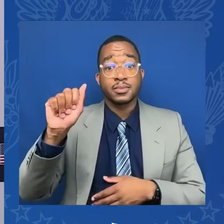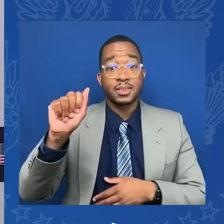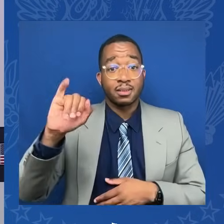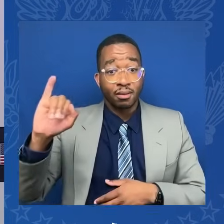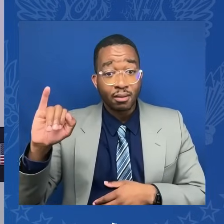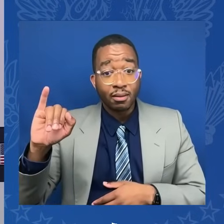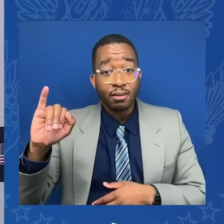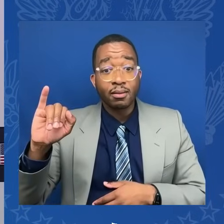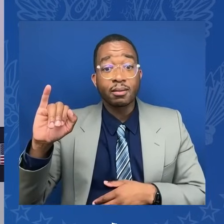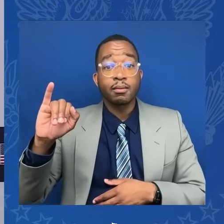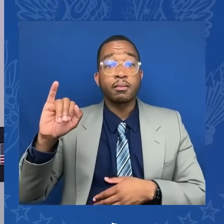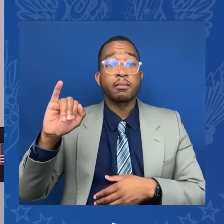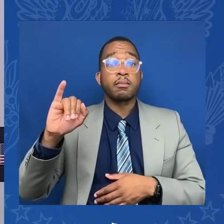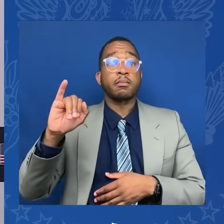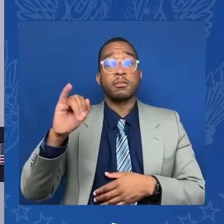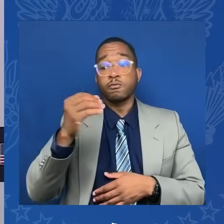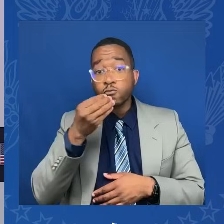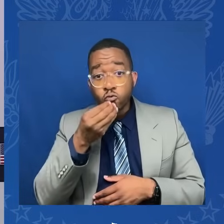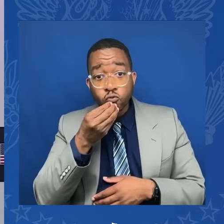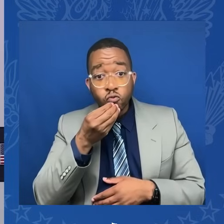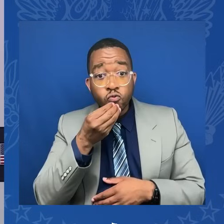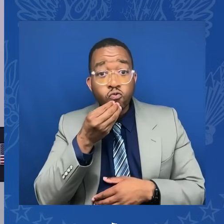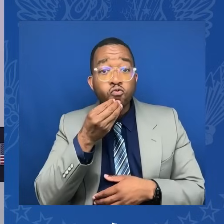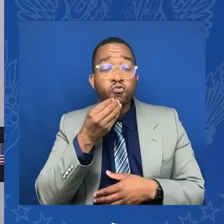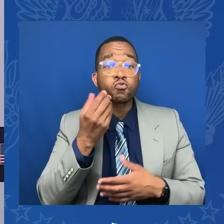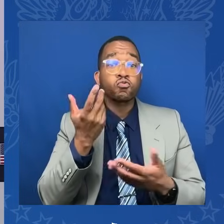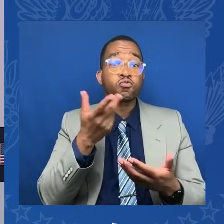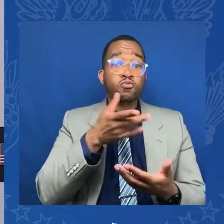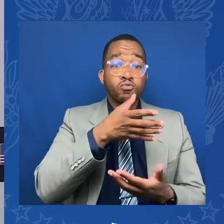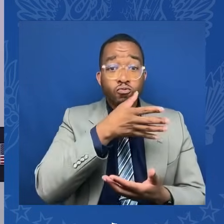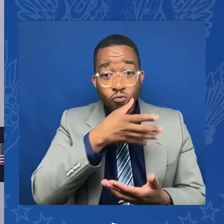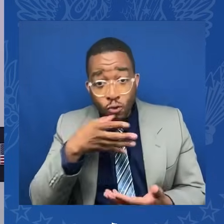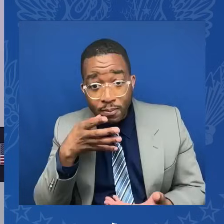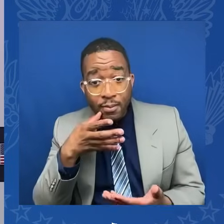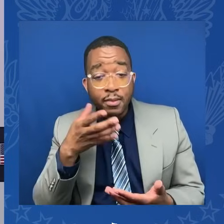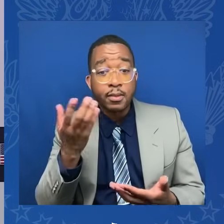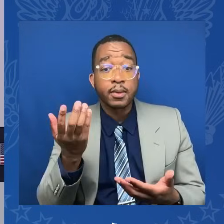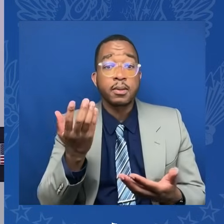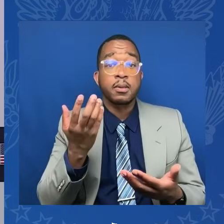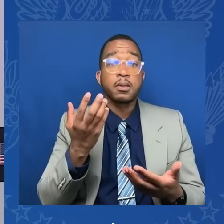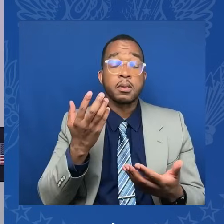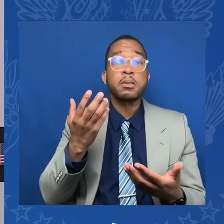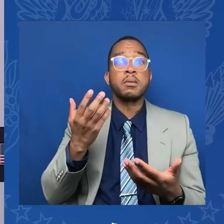But, of course, we want to work on the bilateral level for better cooperation.